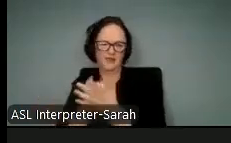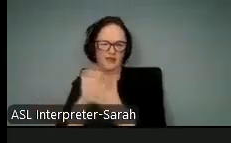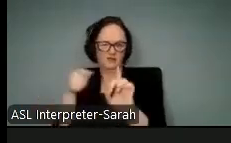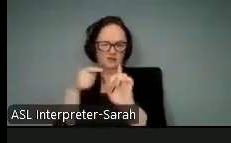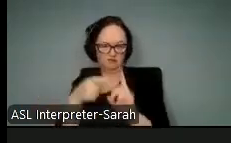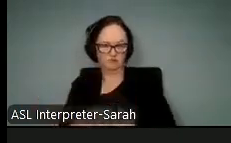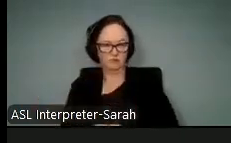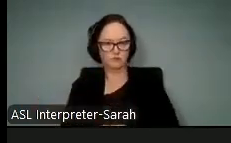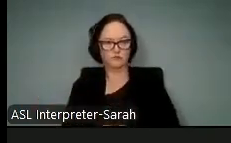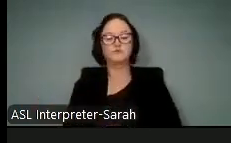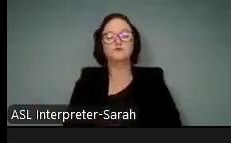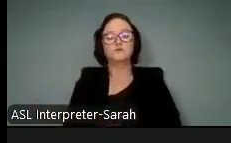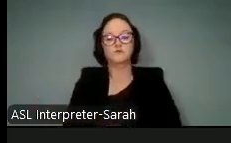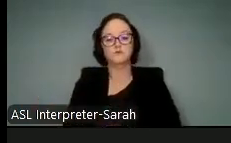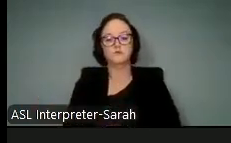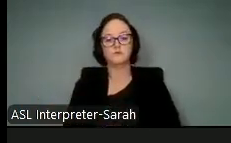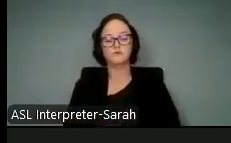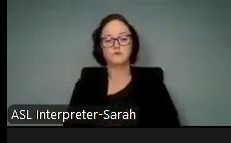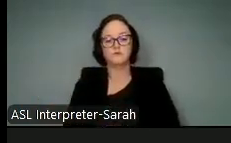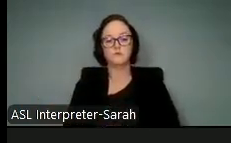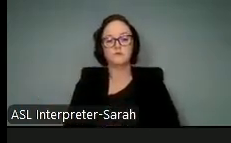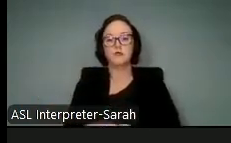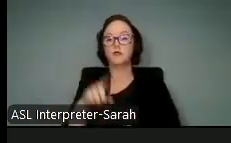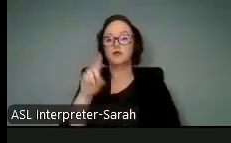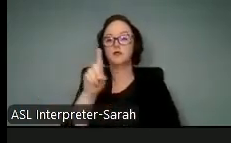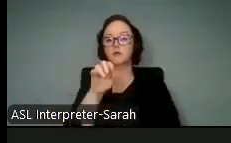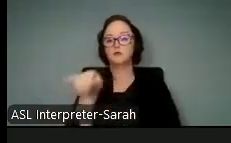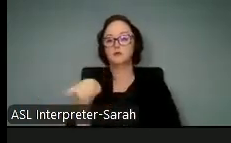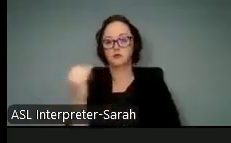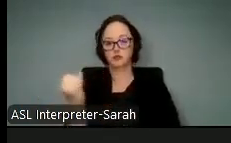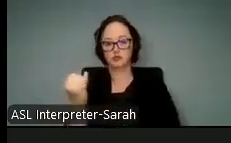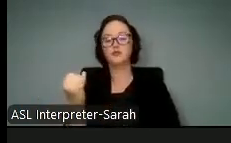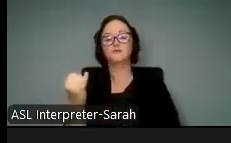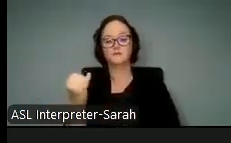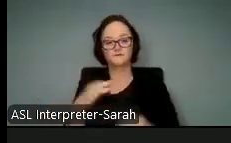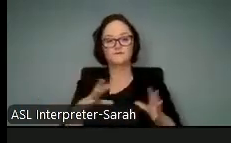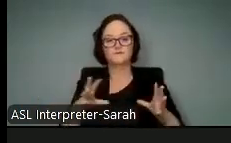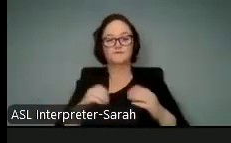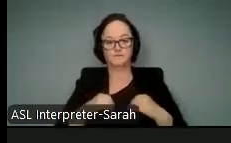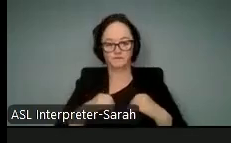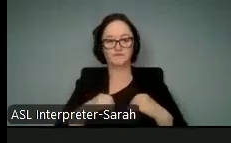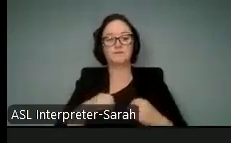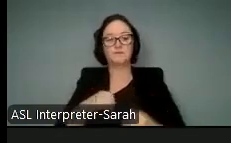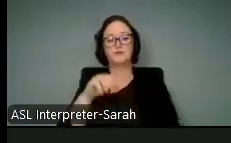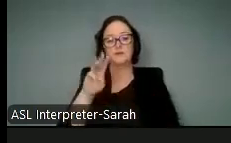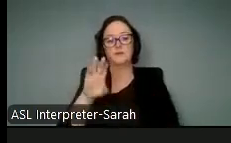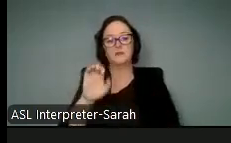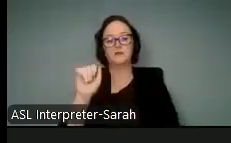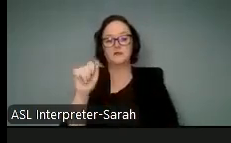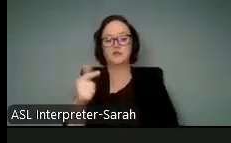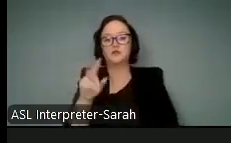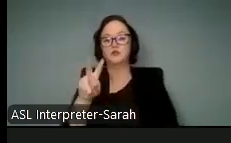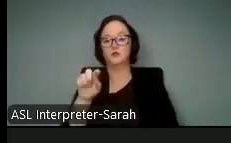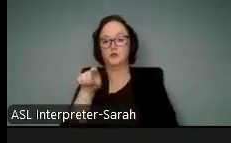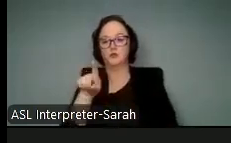So the DOJ adopted WCAG 2.1 Level AA because it's already well known.